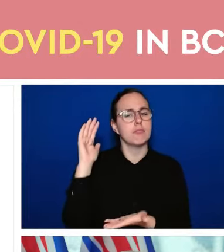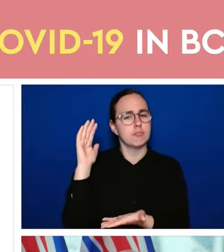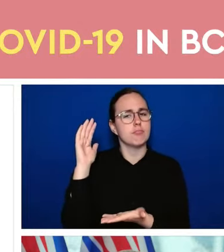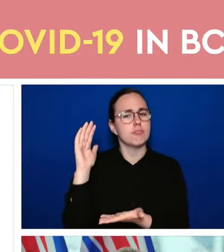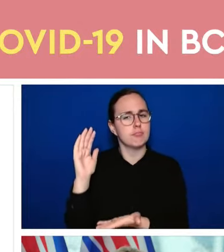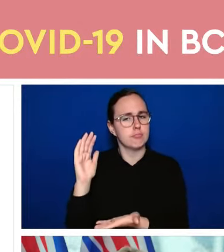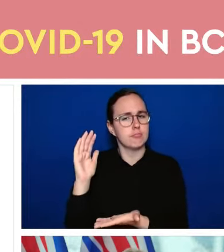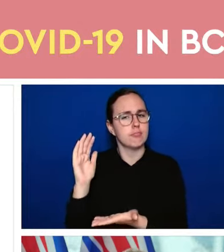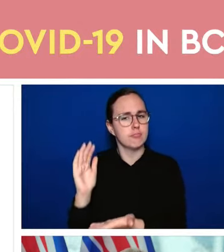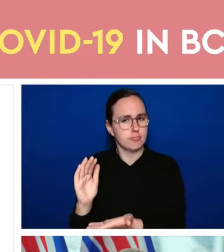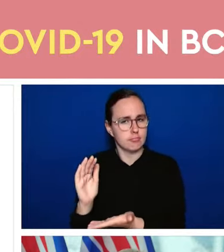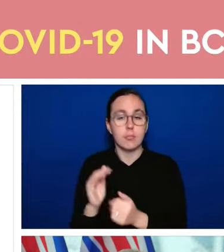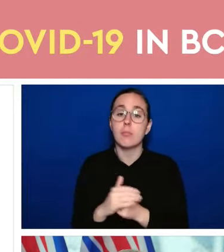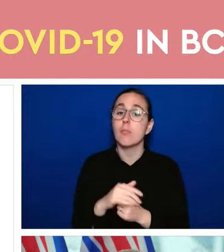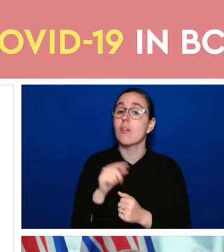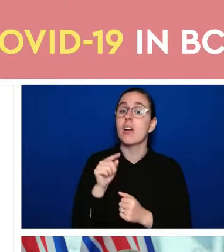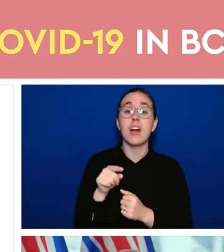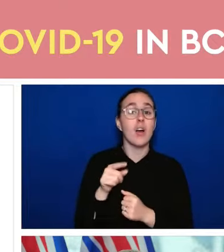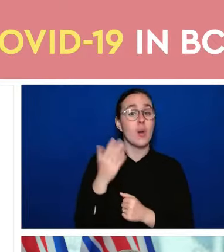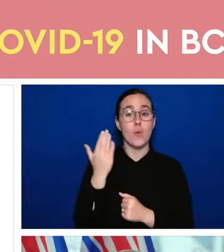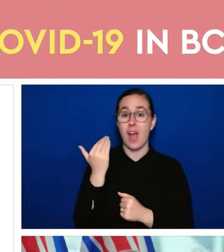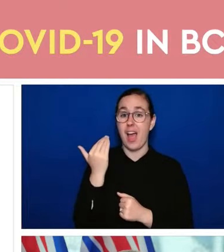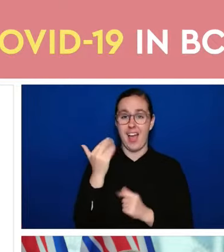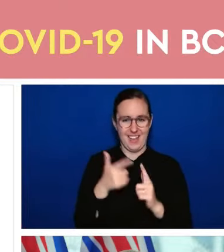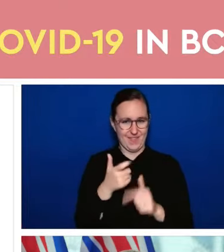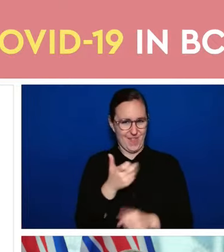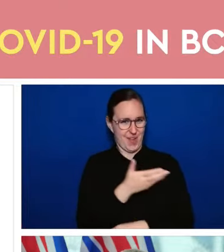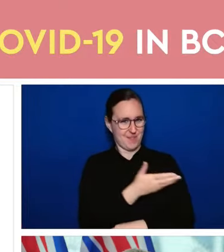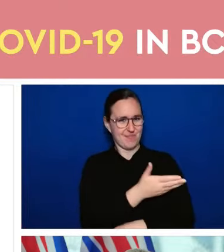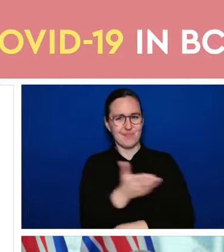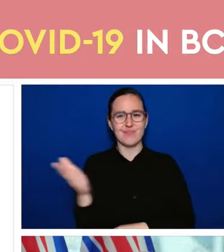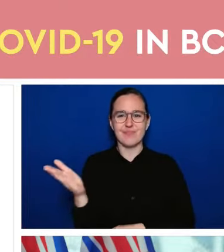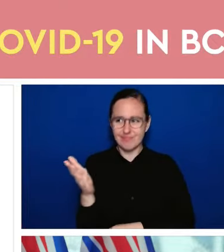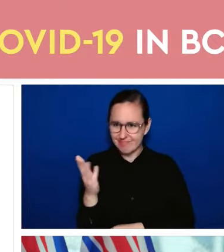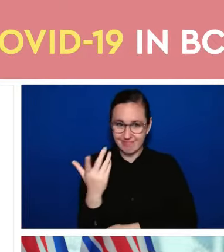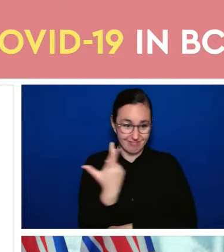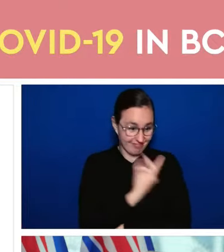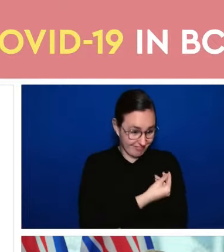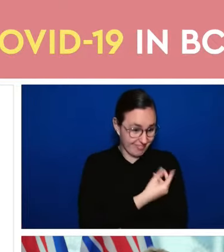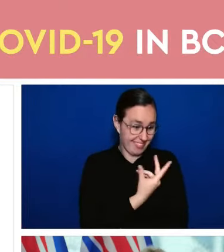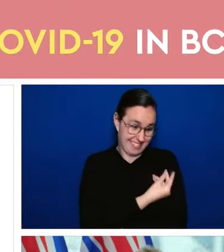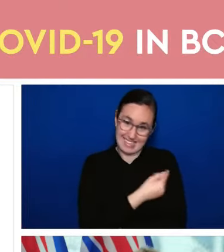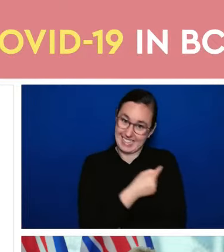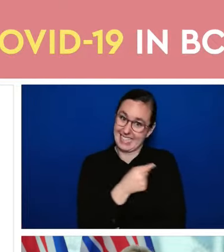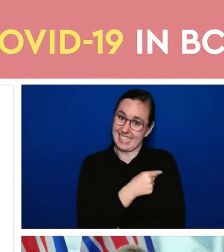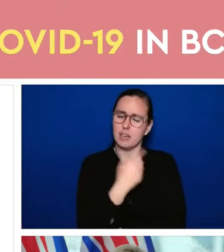that we are seeing I really a vaccination. While some families